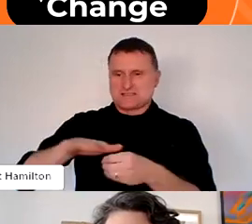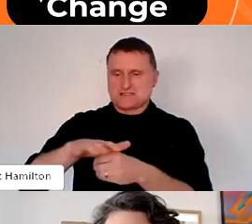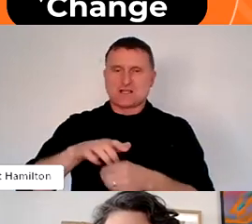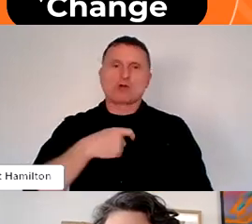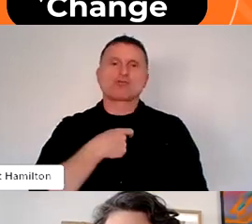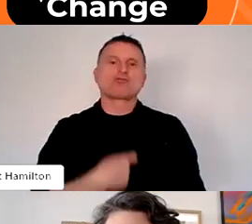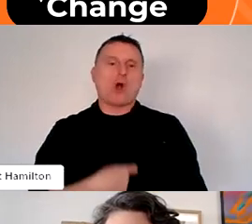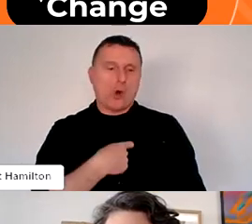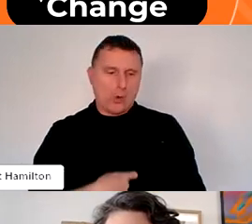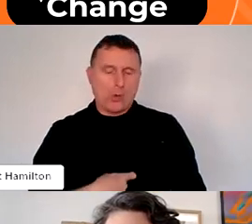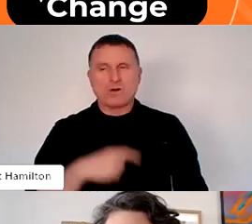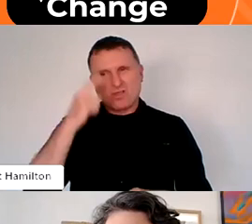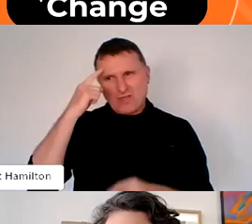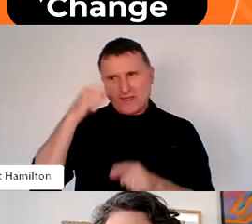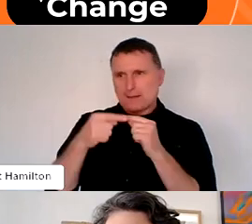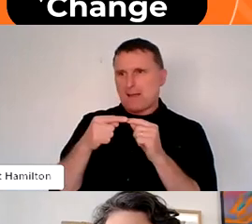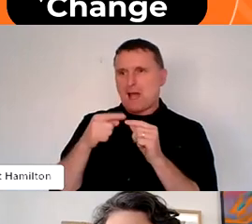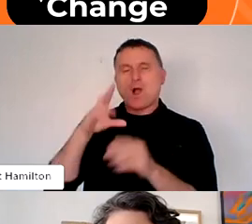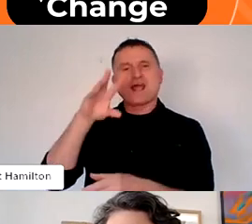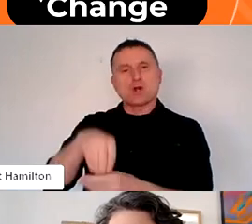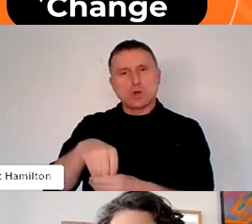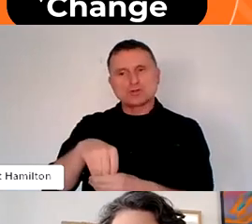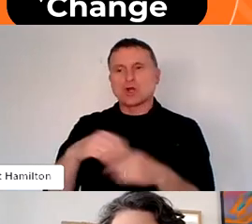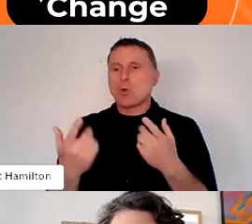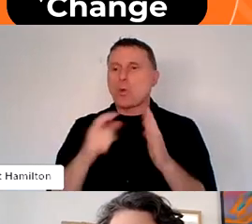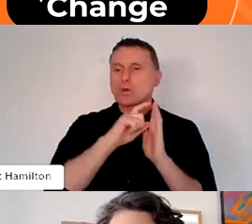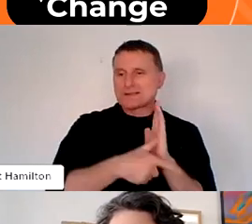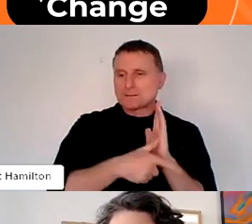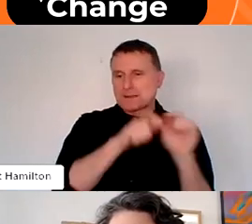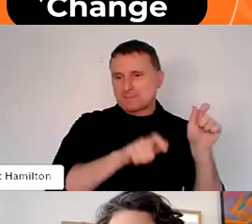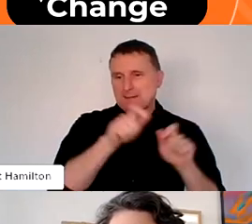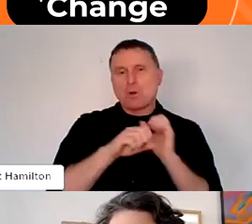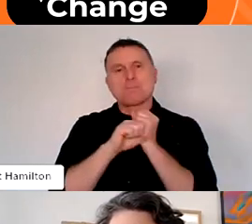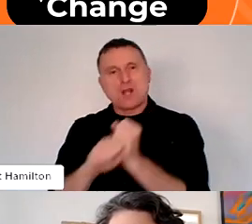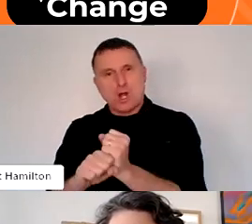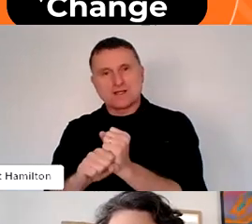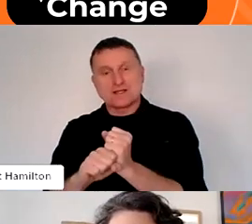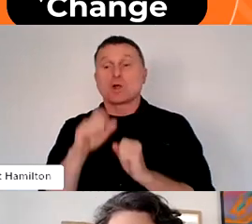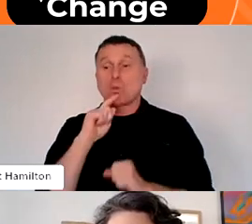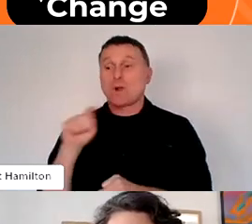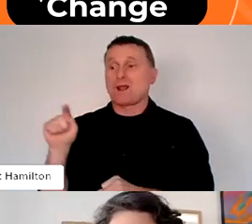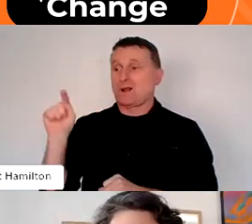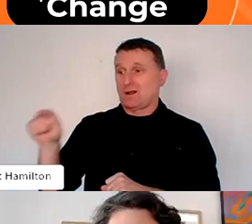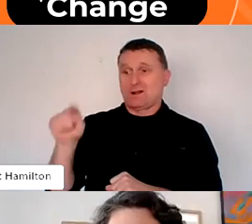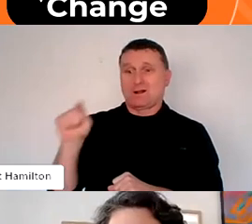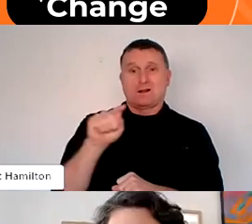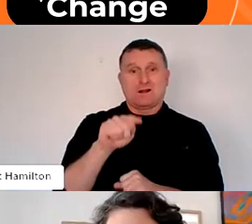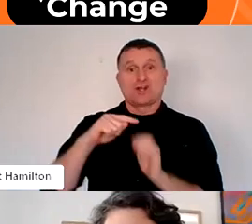belonging of people with disabilities? We'll start the discussion with John followed by Claire and then Mark and we'll then invite you